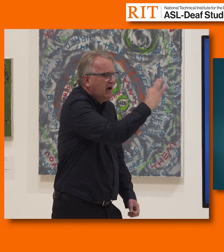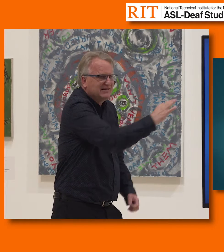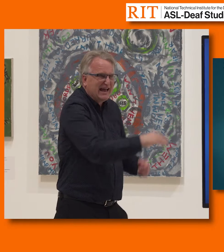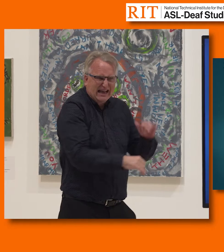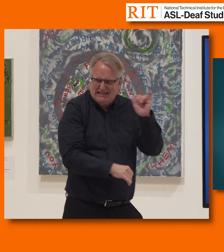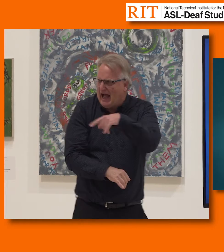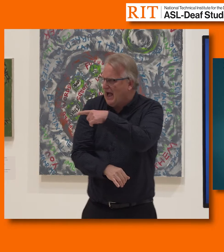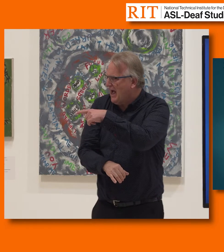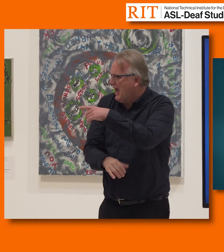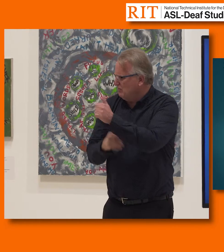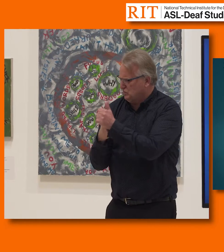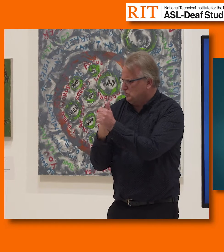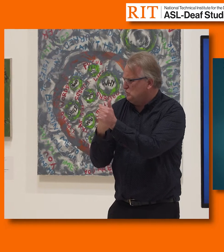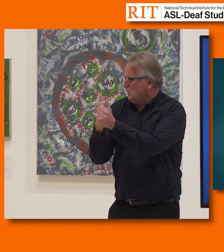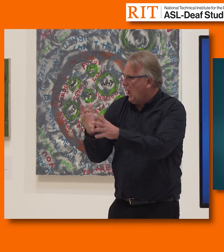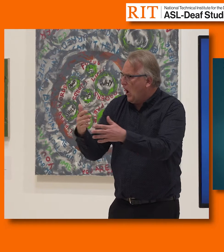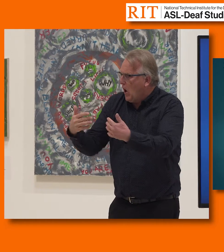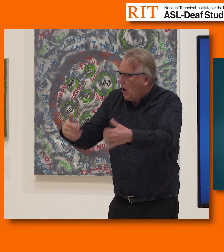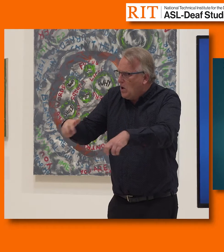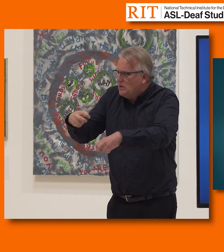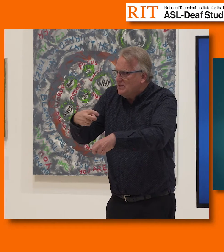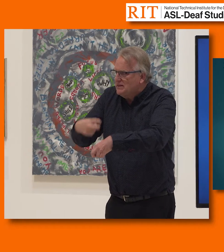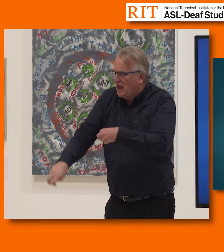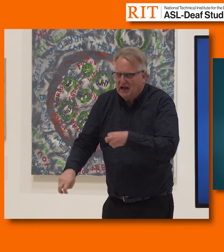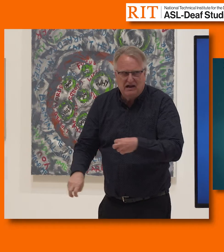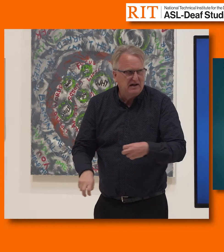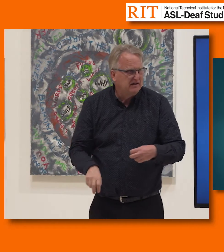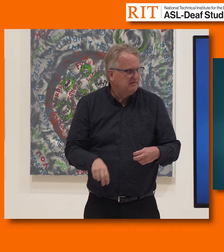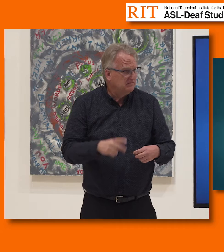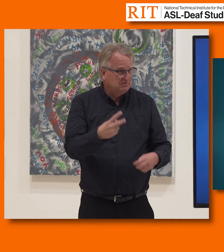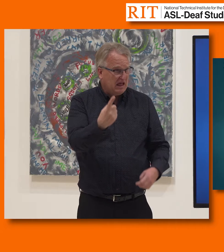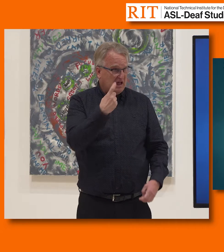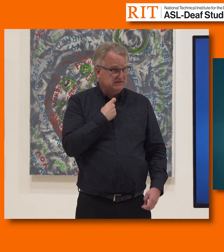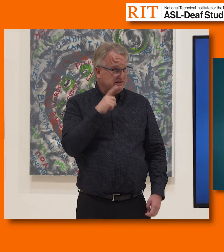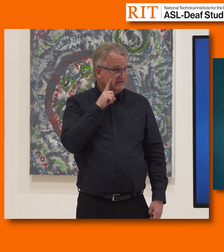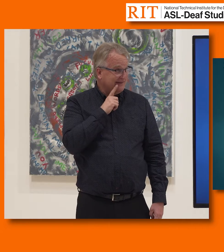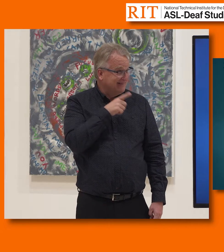is that the two interpreters applaud one another of doing such a good job.